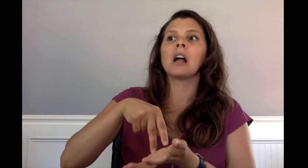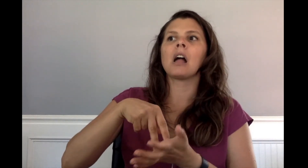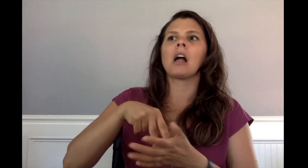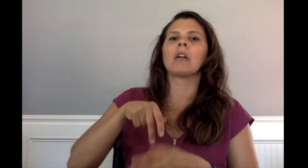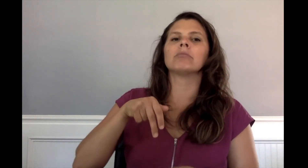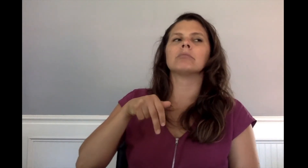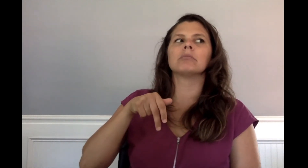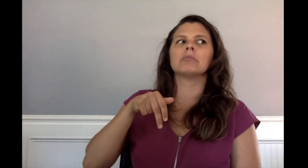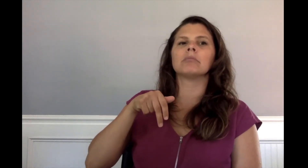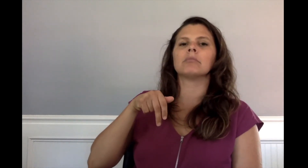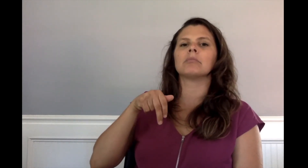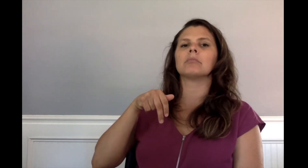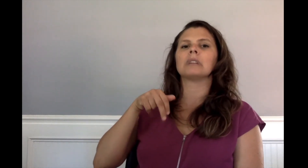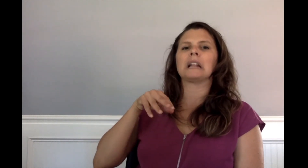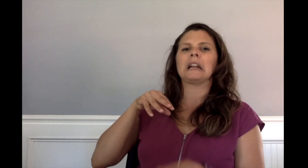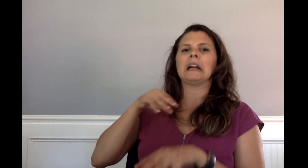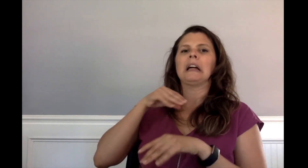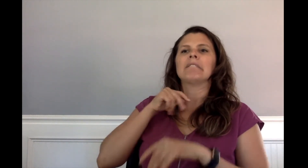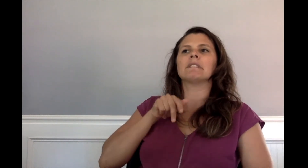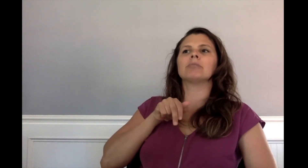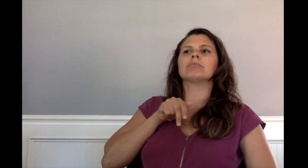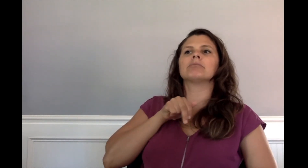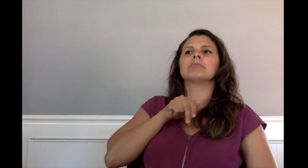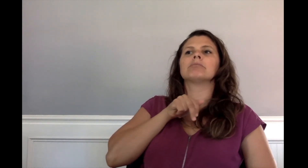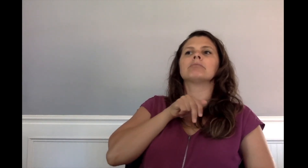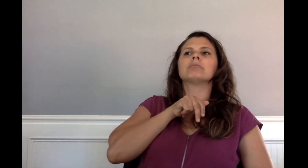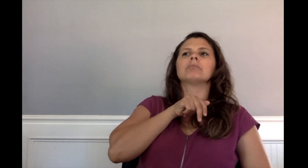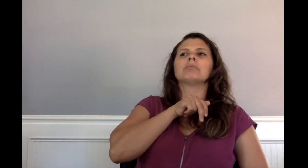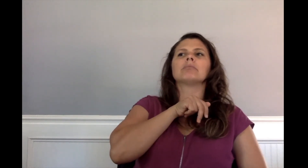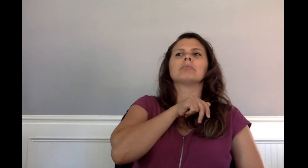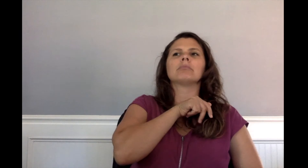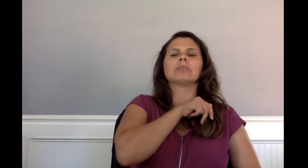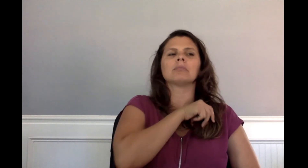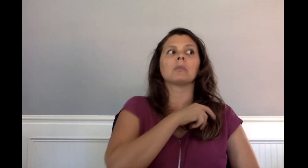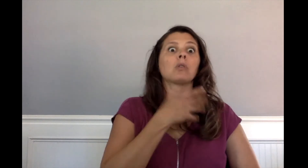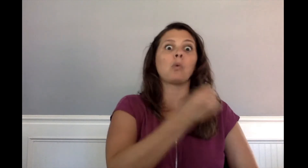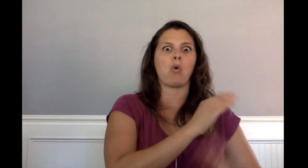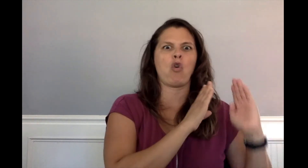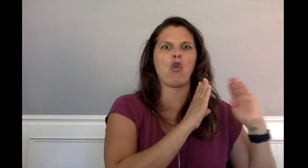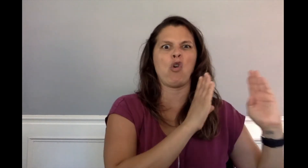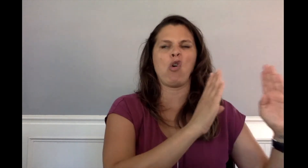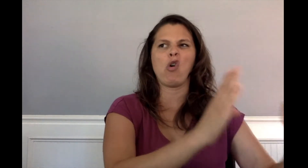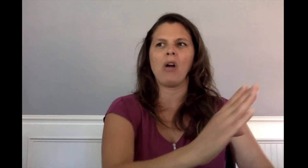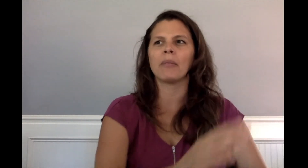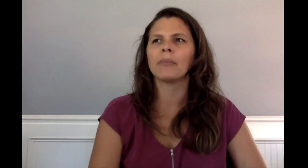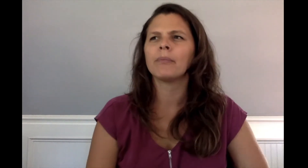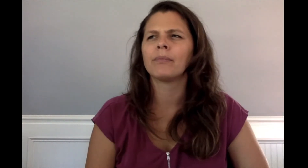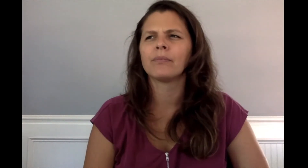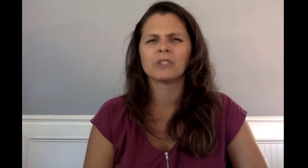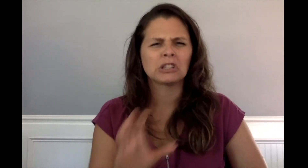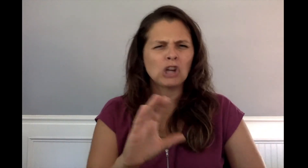Toni was slowly edging out of the great hall.